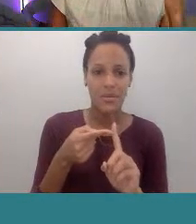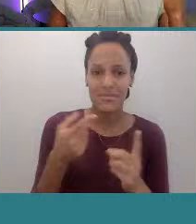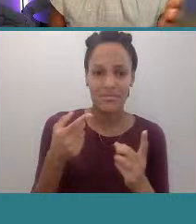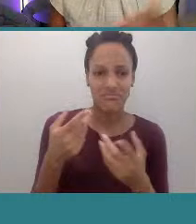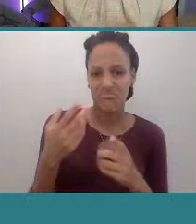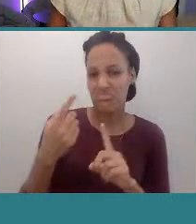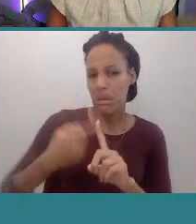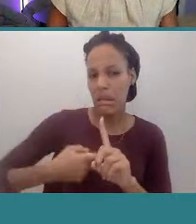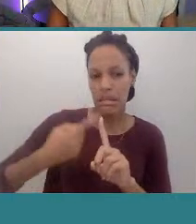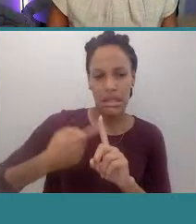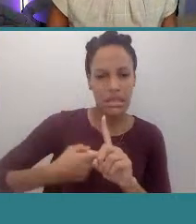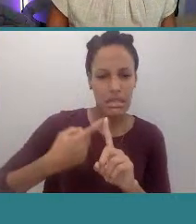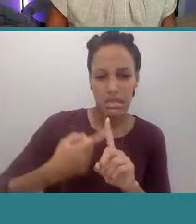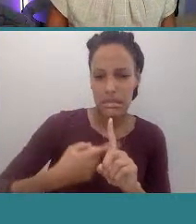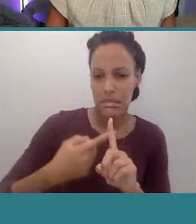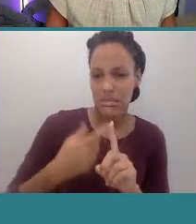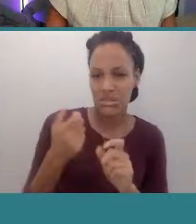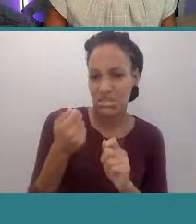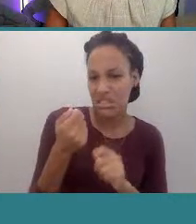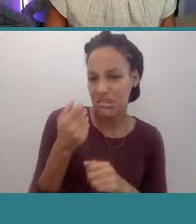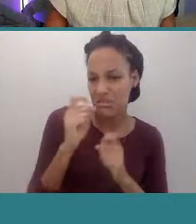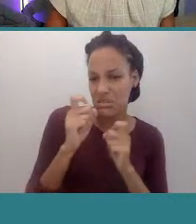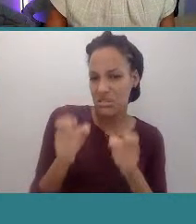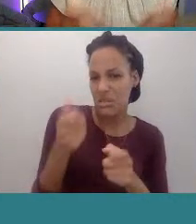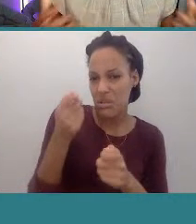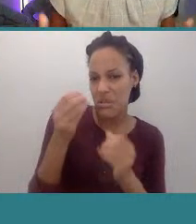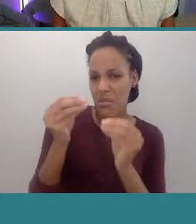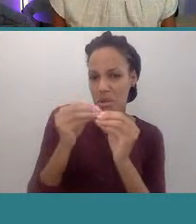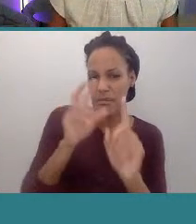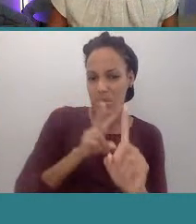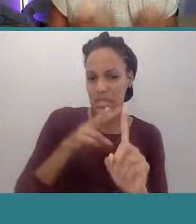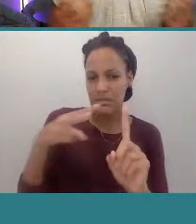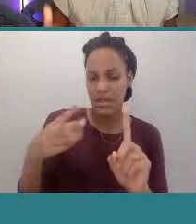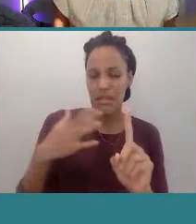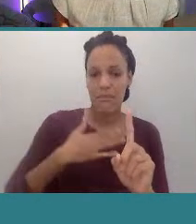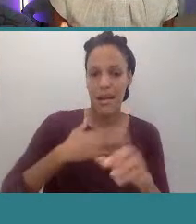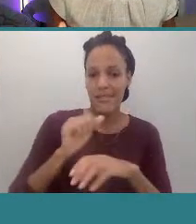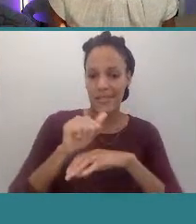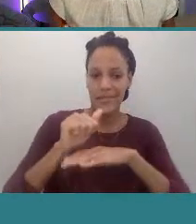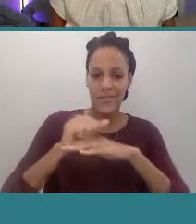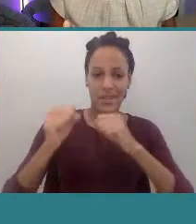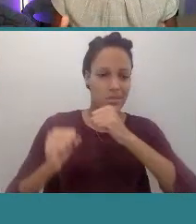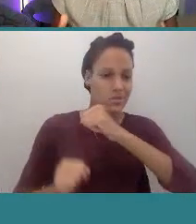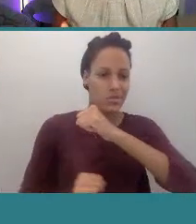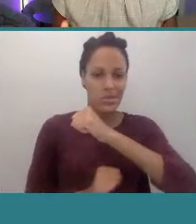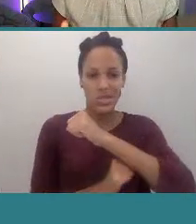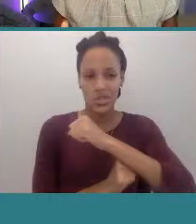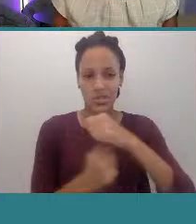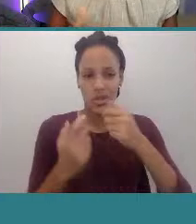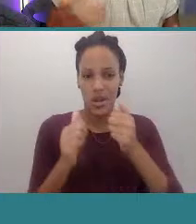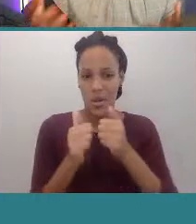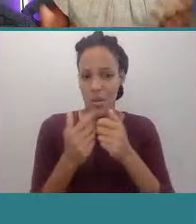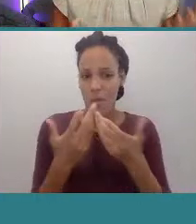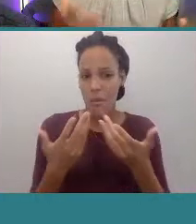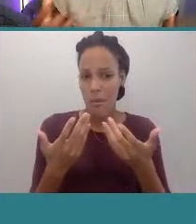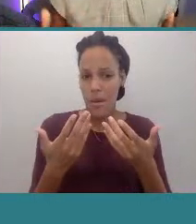to give you a little sense of my foundation types of things I am writing now and exam